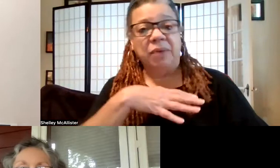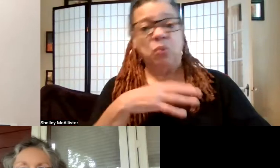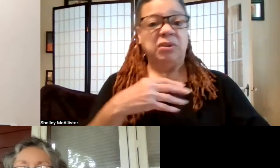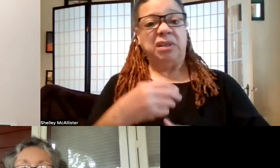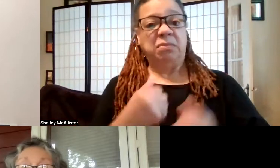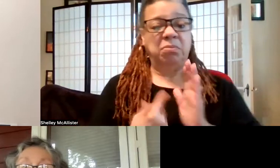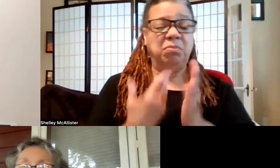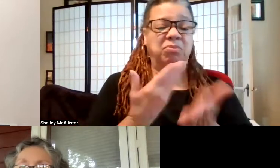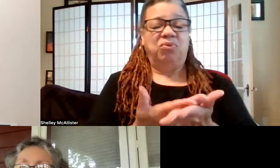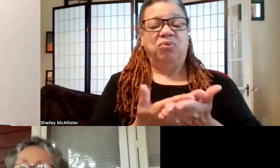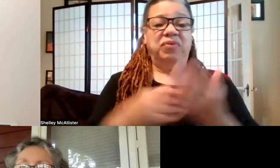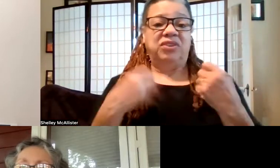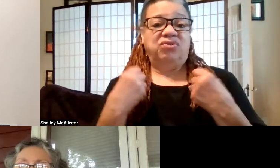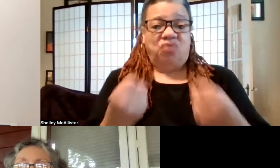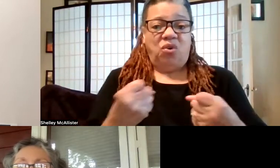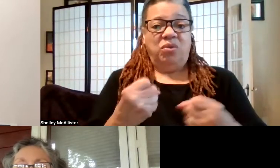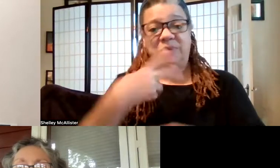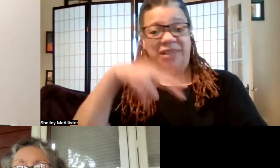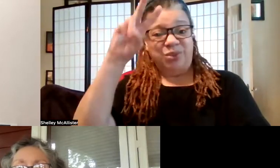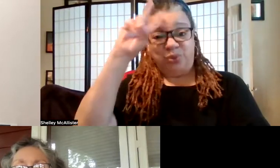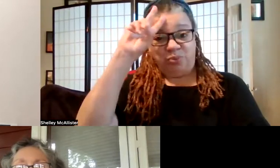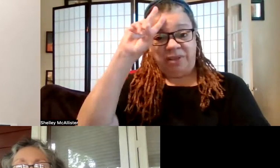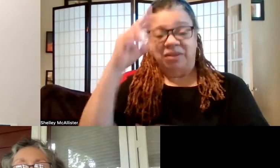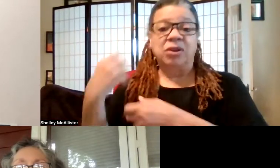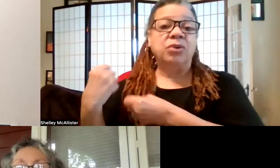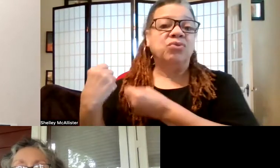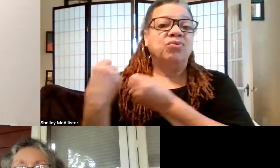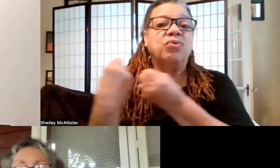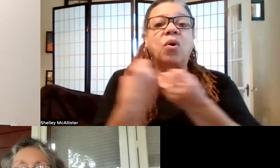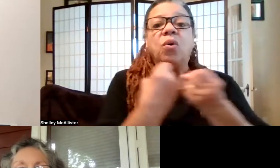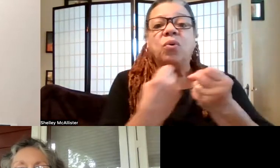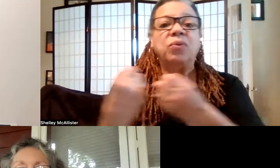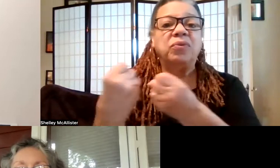as well as his stupidity, drove past the street blockade